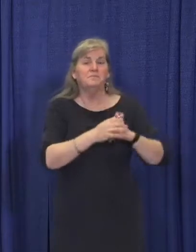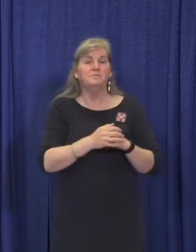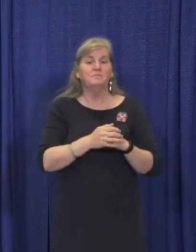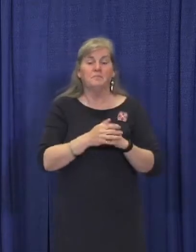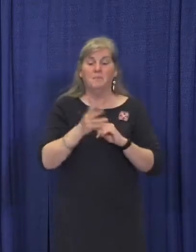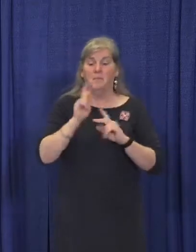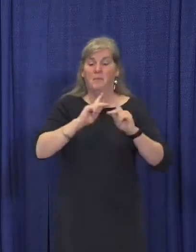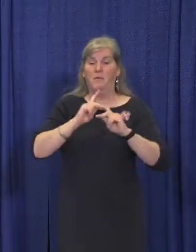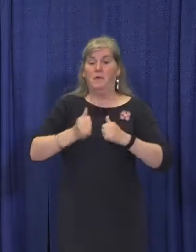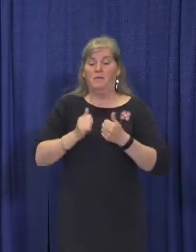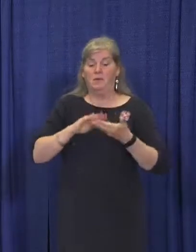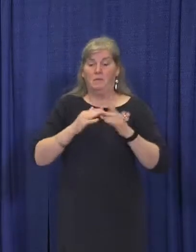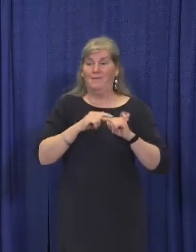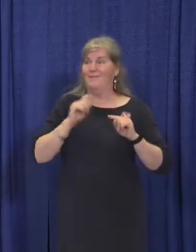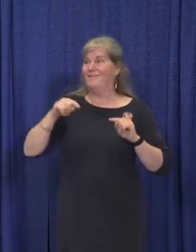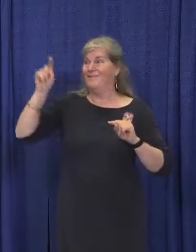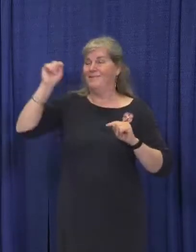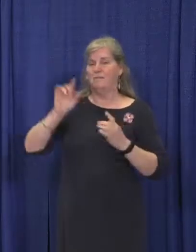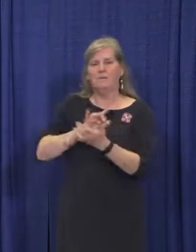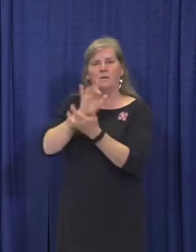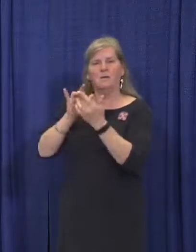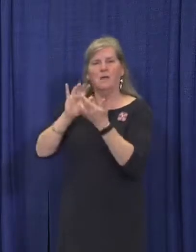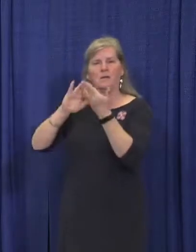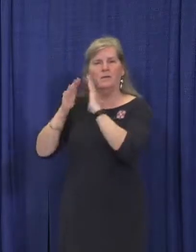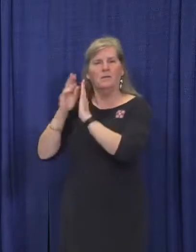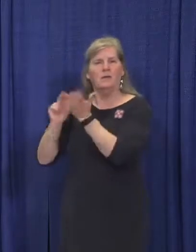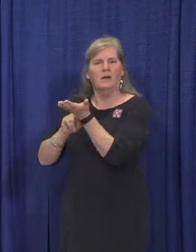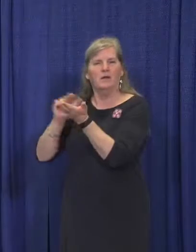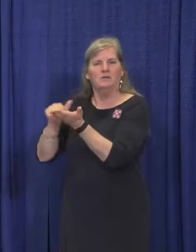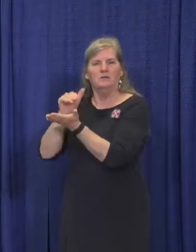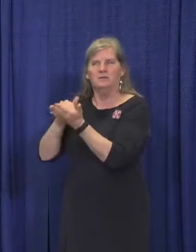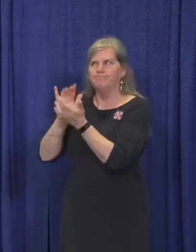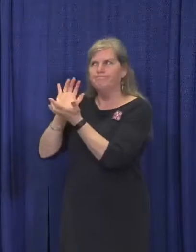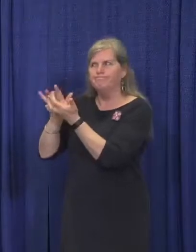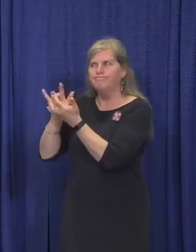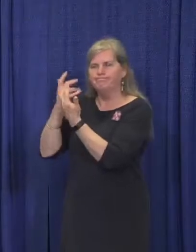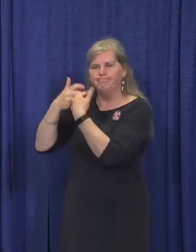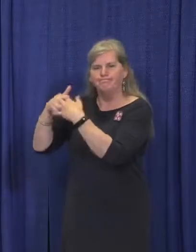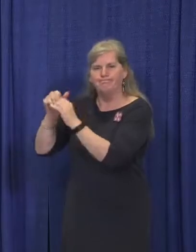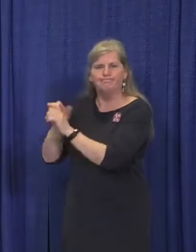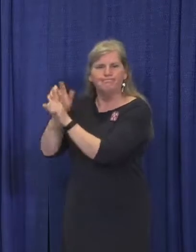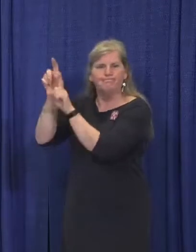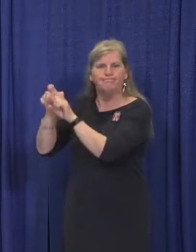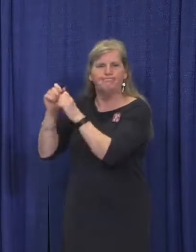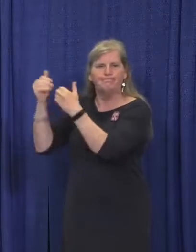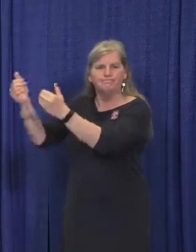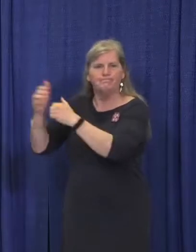People in communities should contact their rural healthcare centres as well.